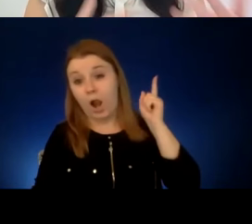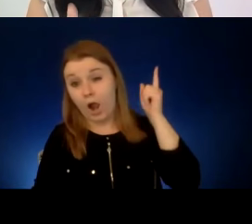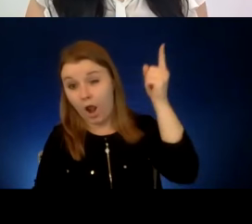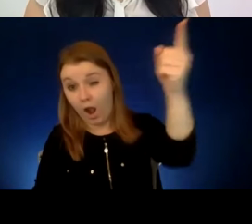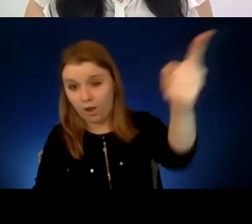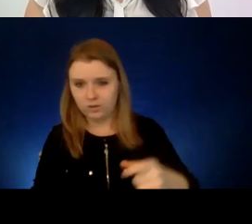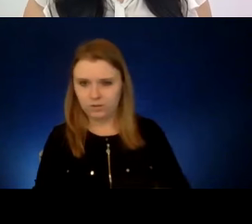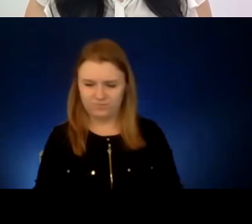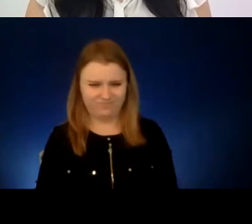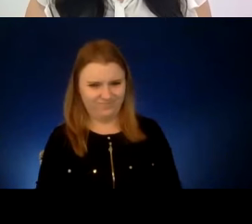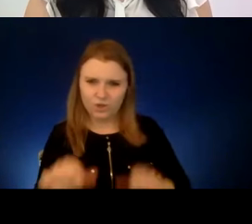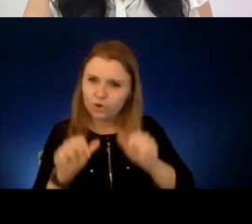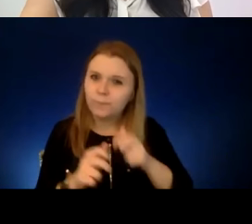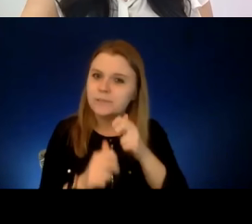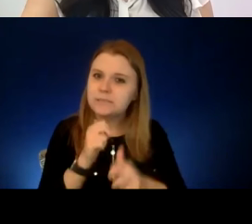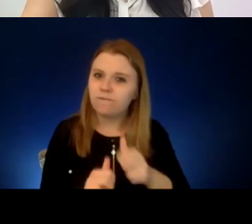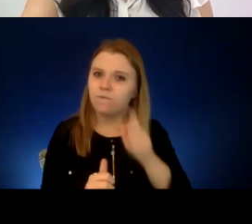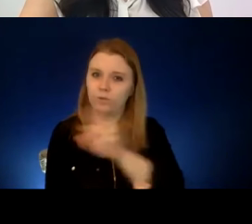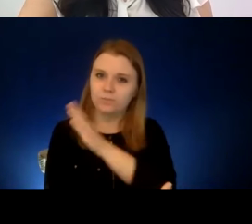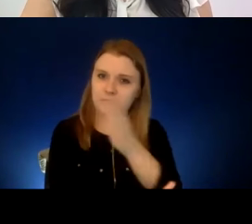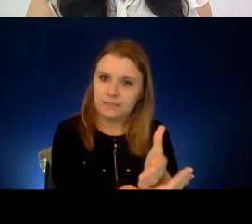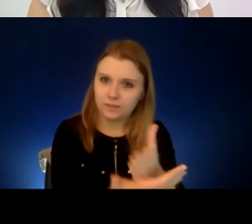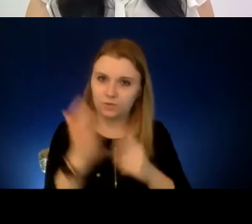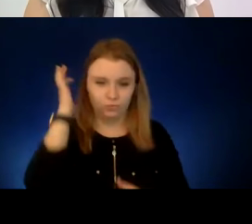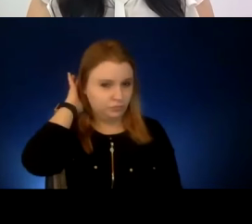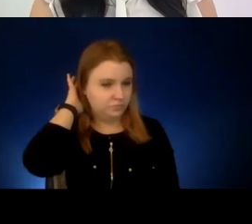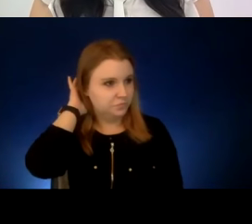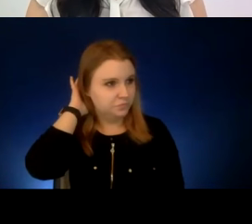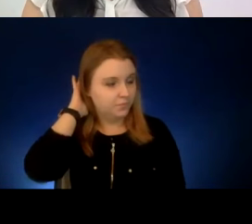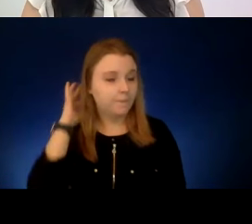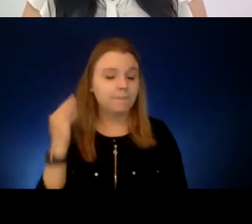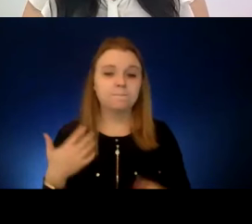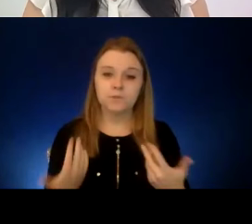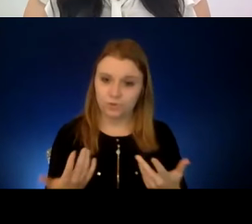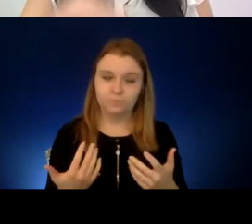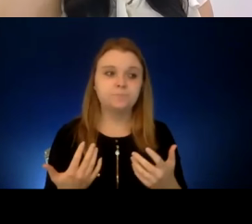it might be really difficult for them to make it there. So now we're gonna look at theaters.